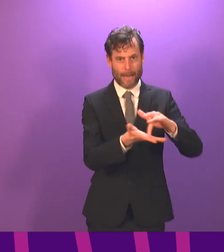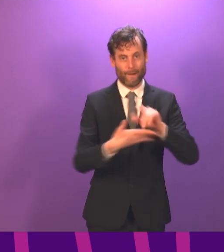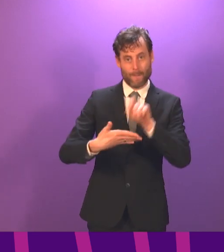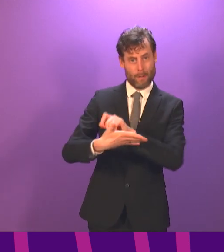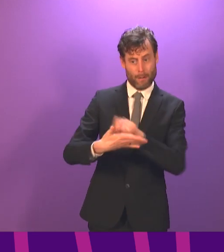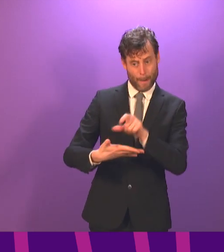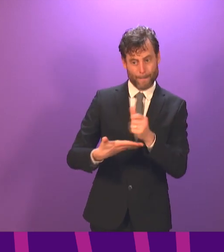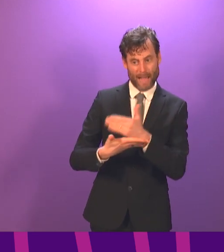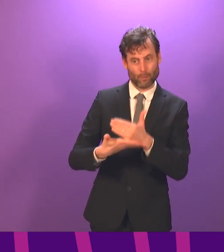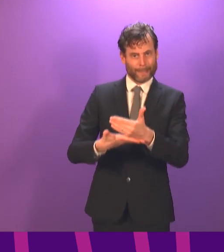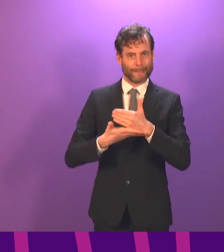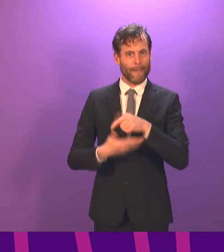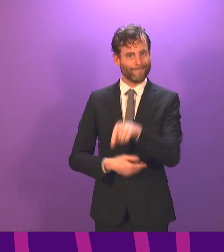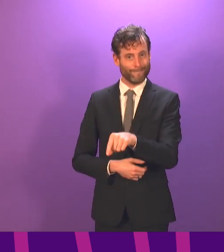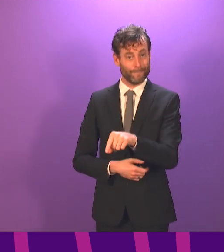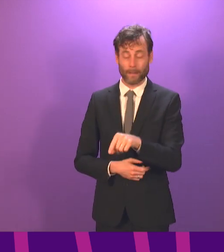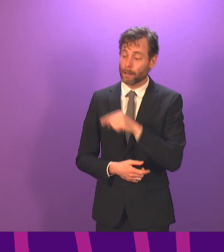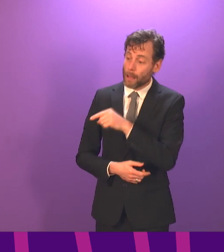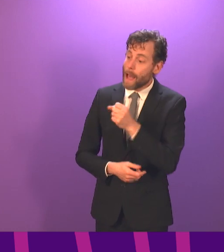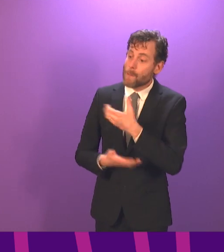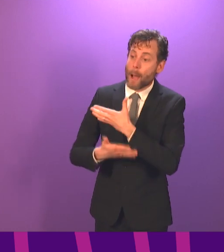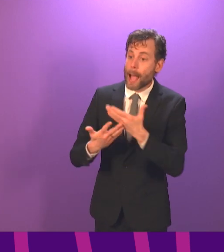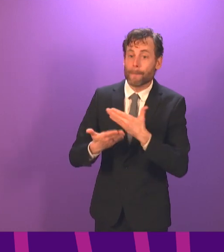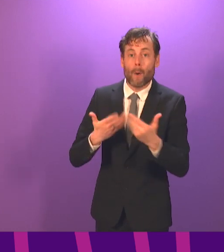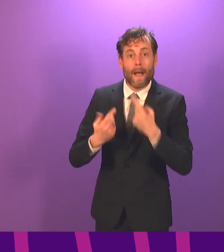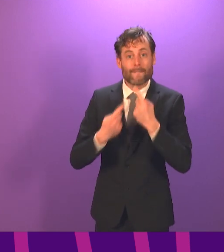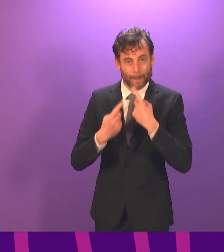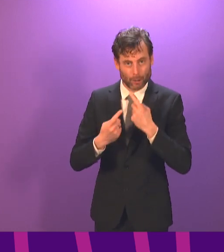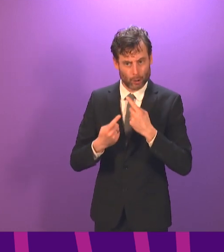safe. Can the minister provide further information about the steps that the Scottish Government is